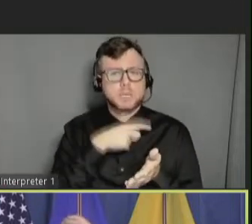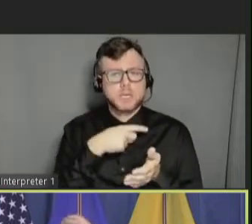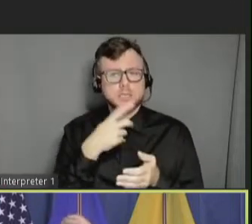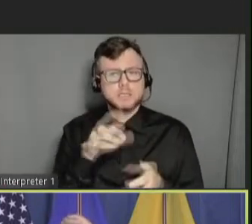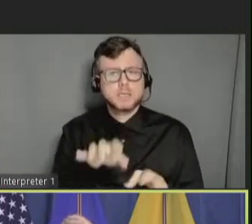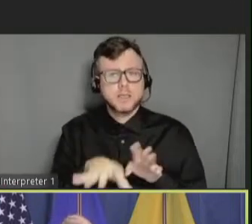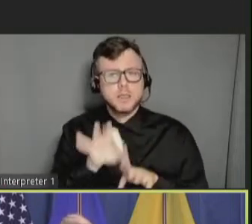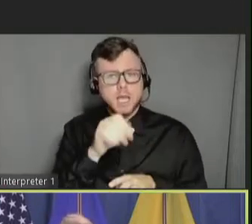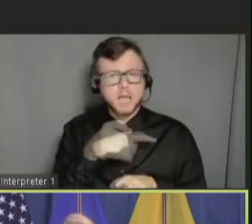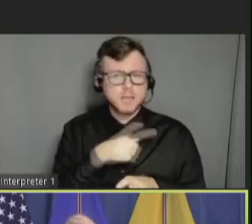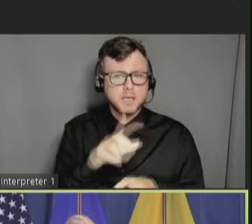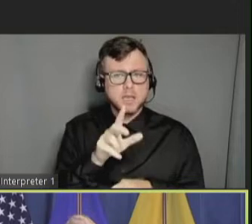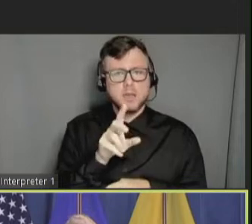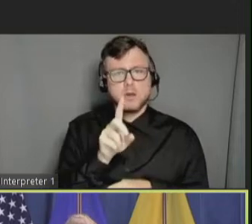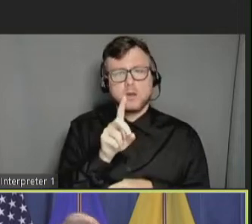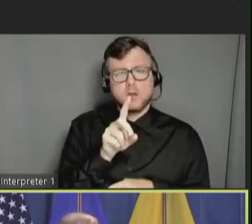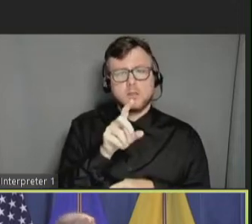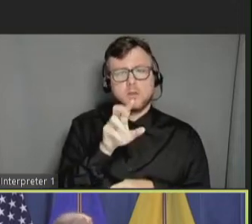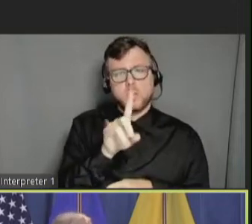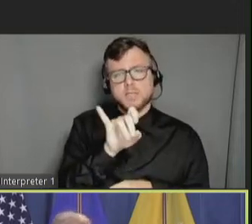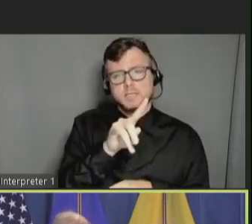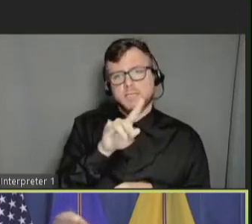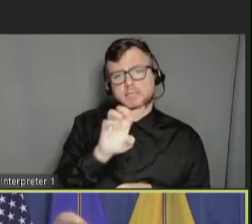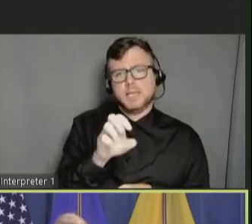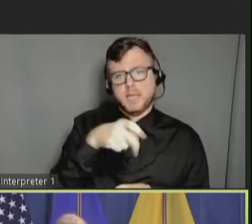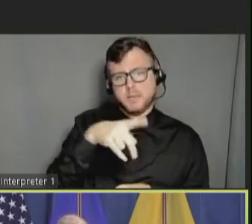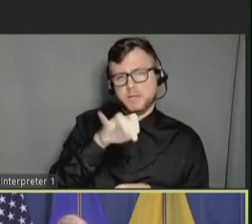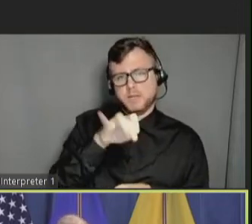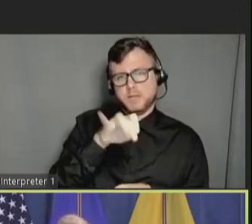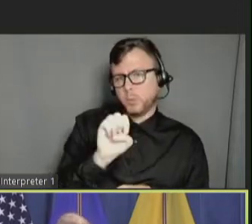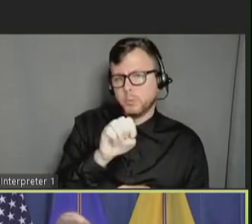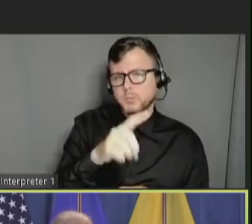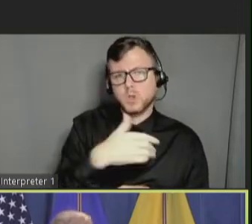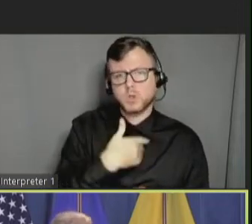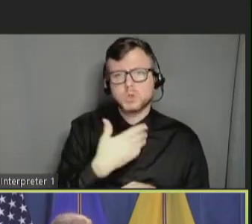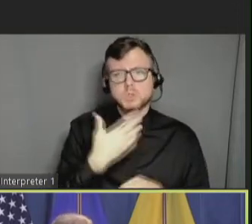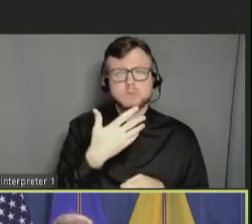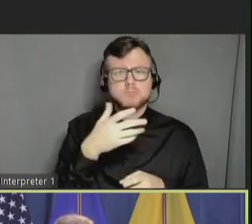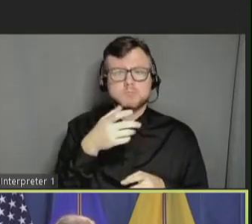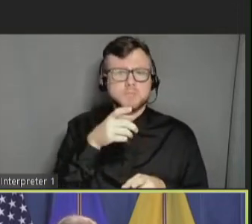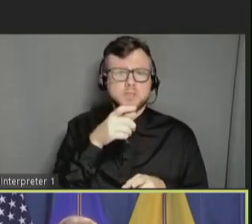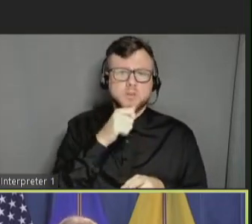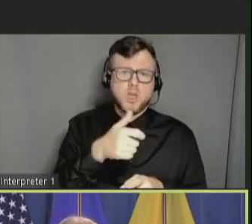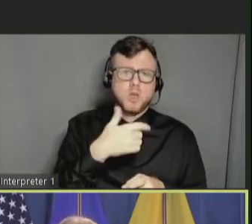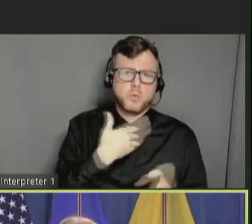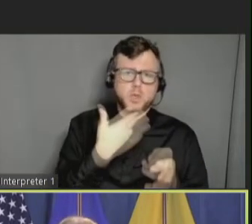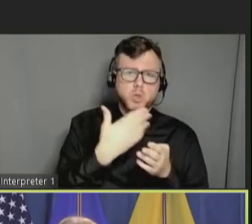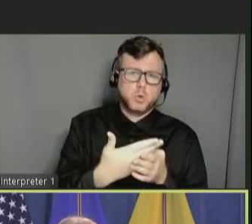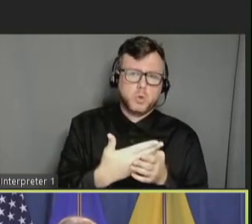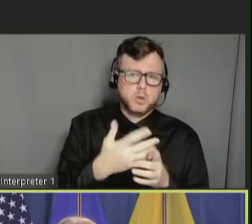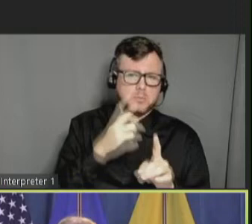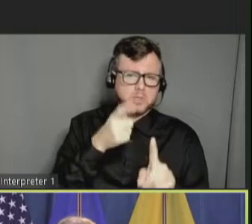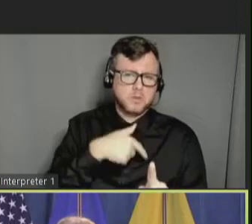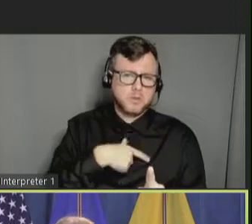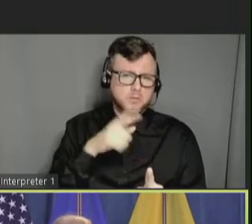they are not epitopes. They are segments. We don't really get a particularly good CD4 at once.